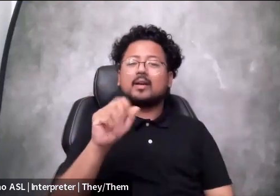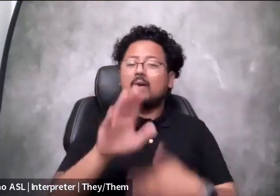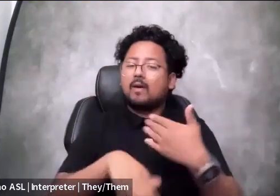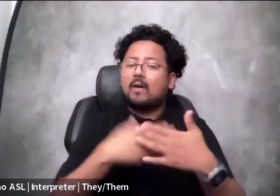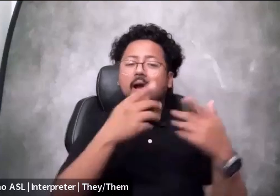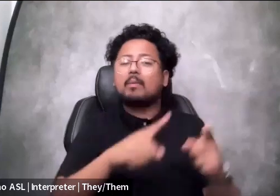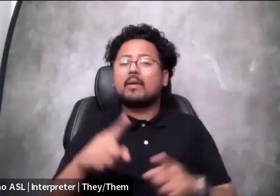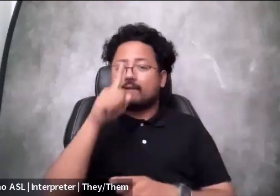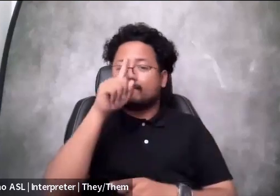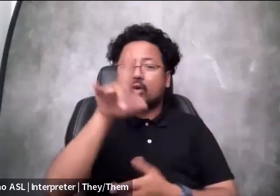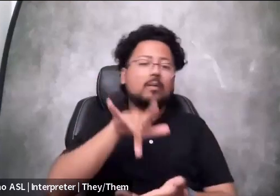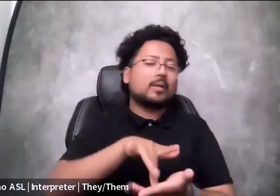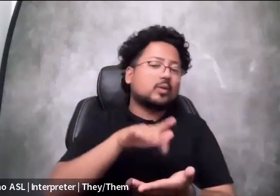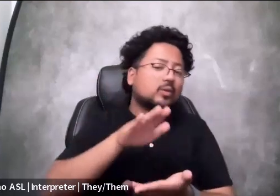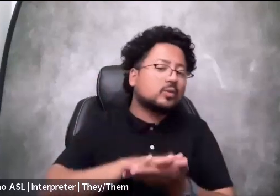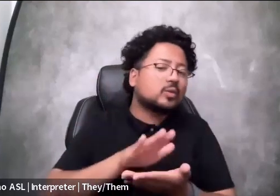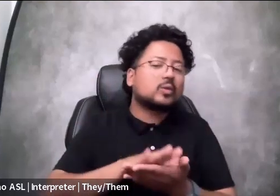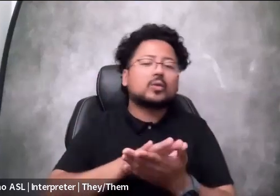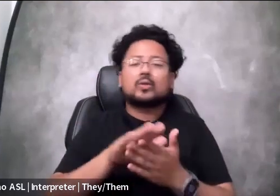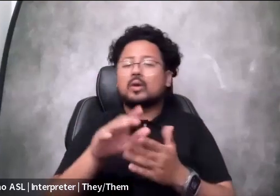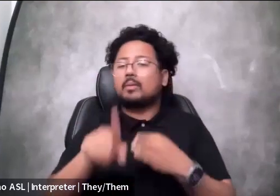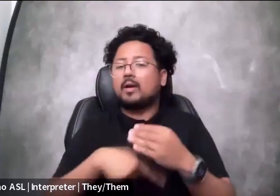in middle grade books about fat characters as well.